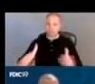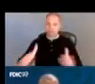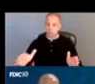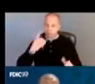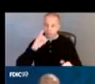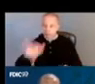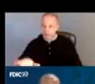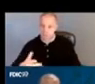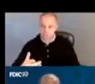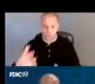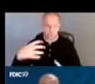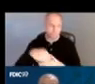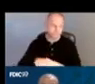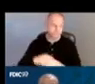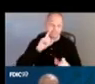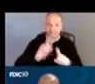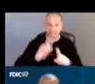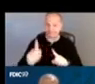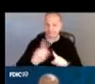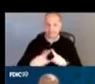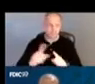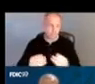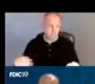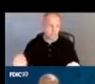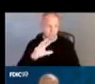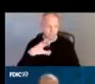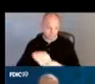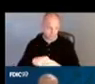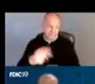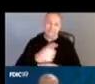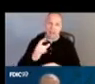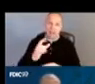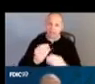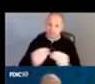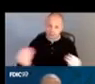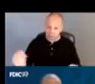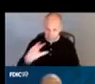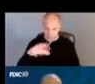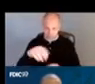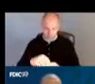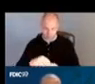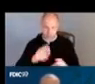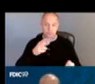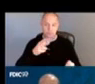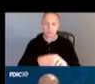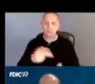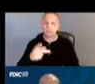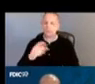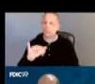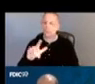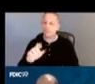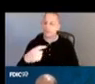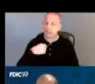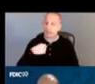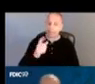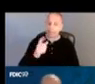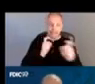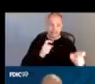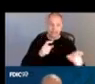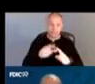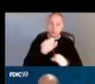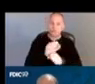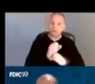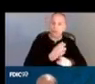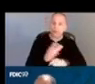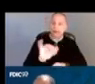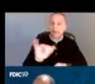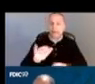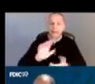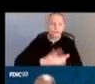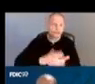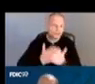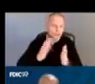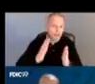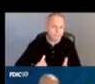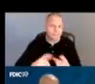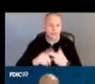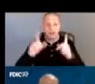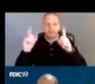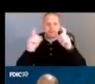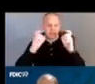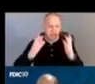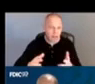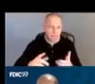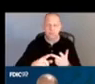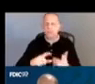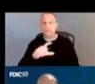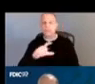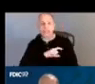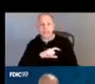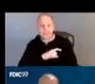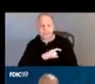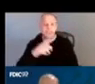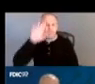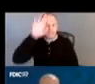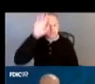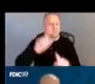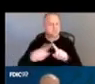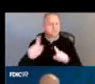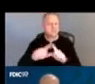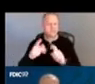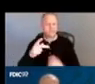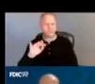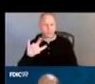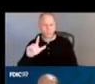day of